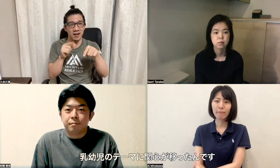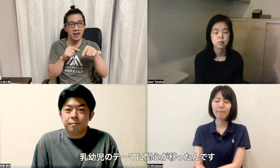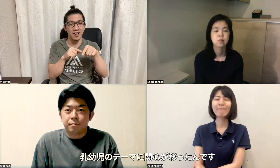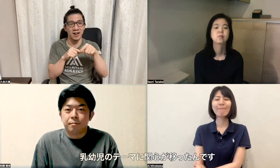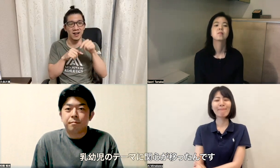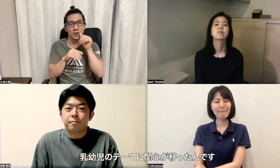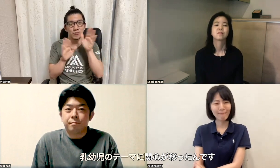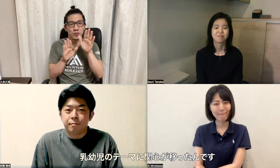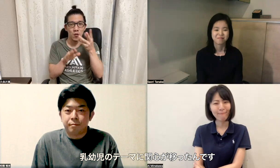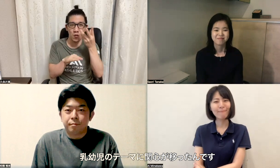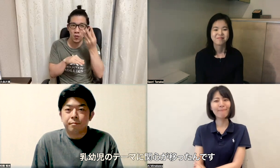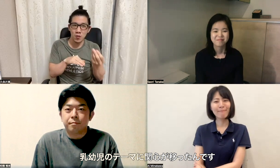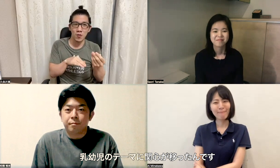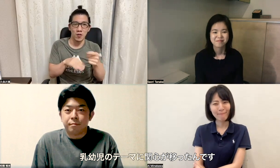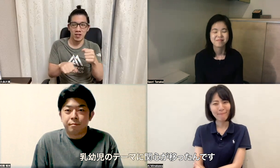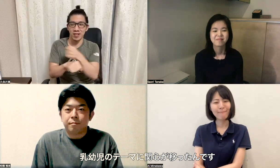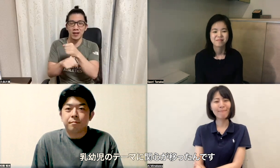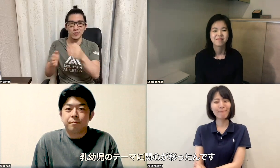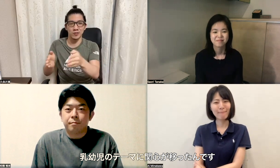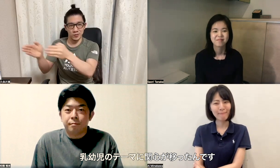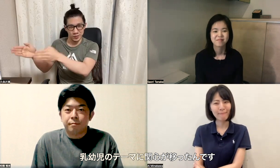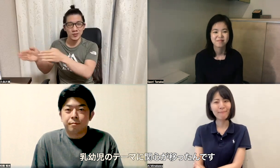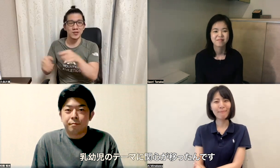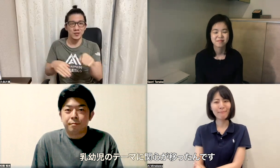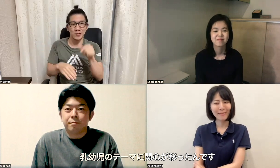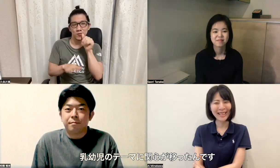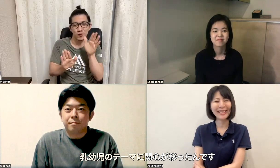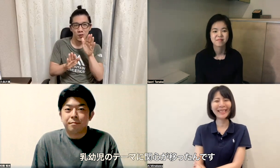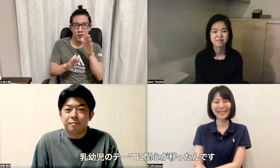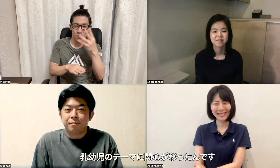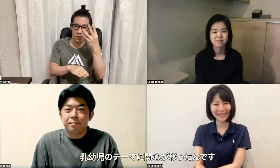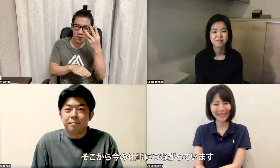and my interest shifted to them.